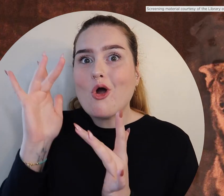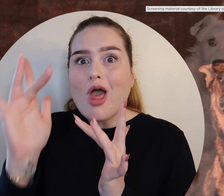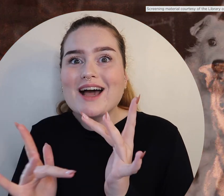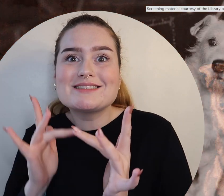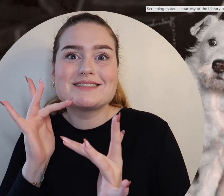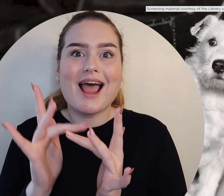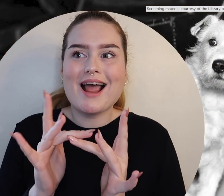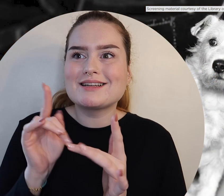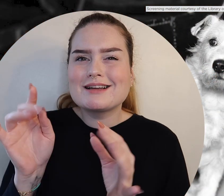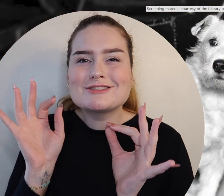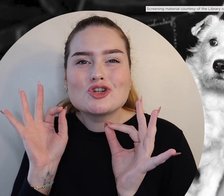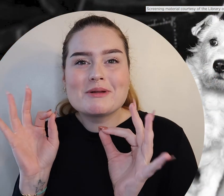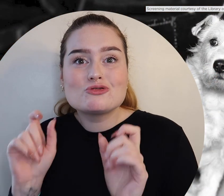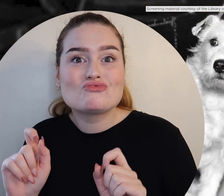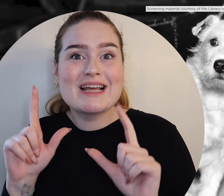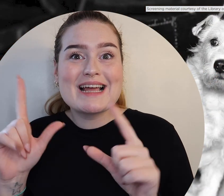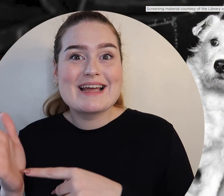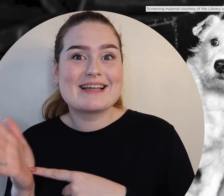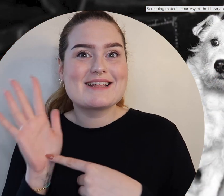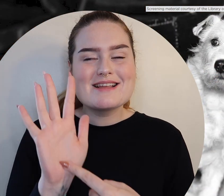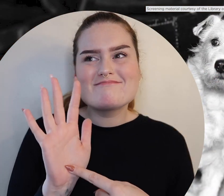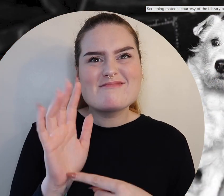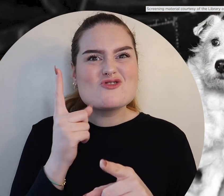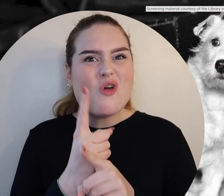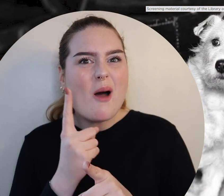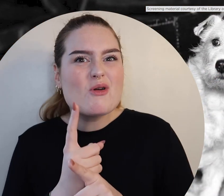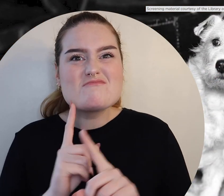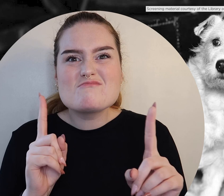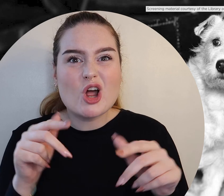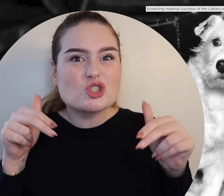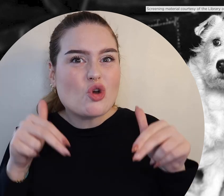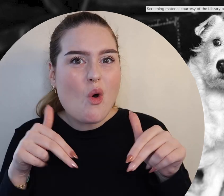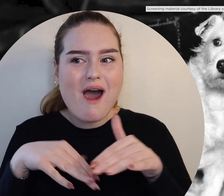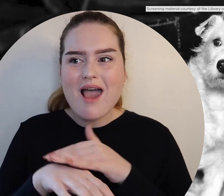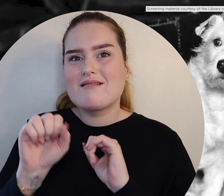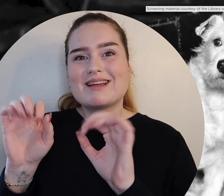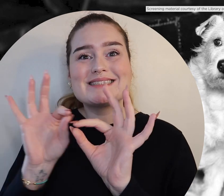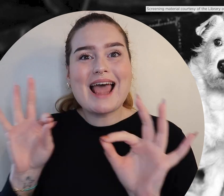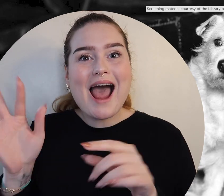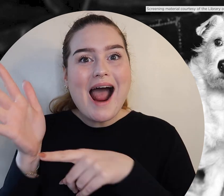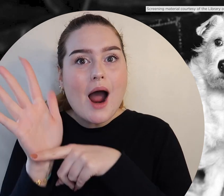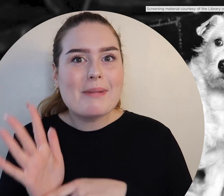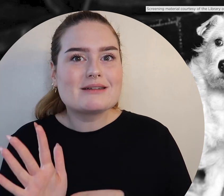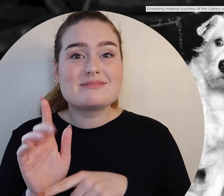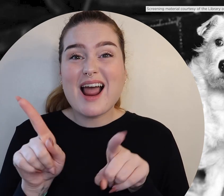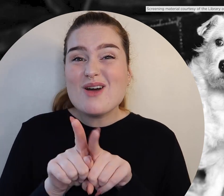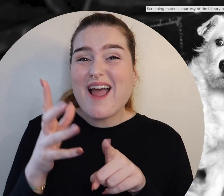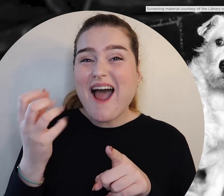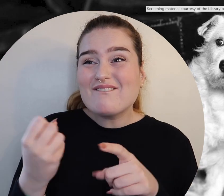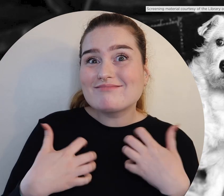You can also watch a special online only presentation, all about dogs in silent cinema with lots of